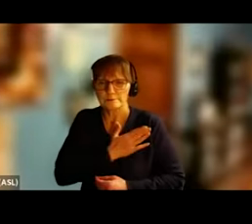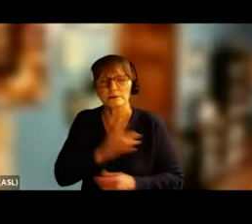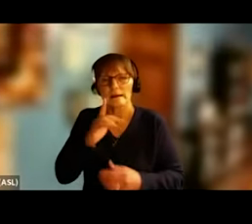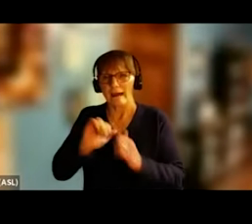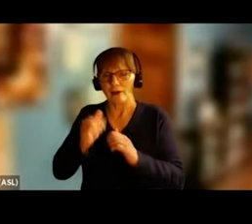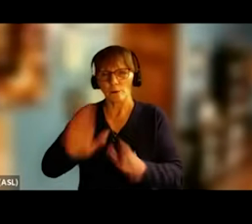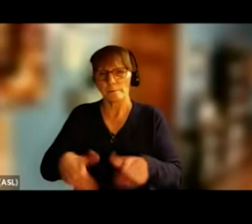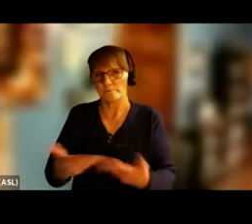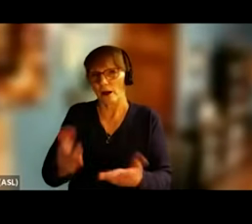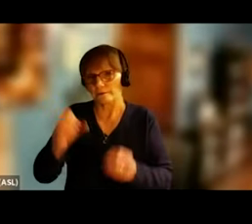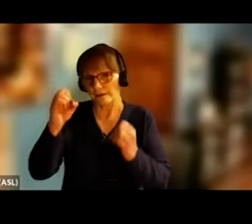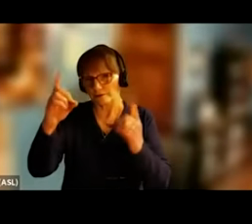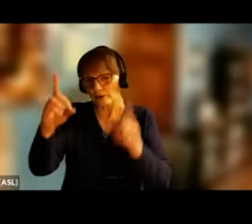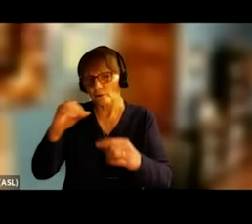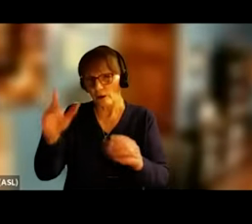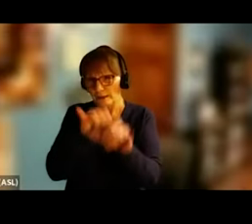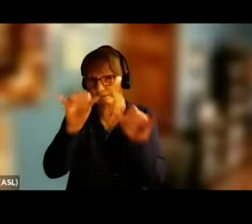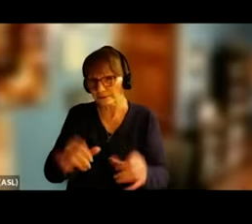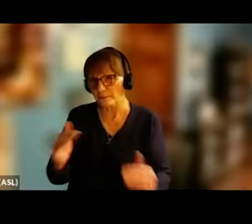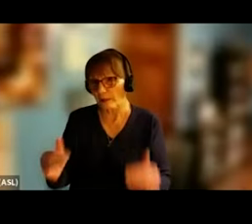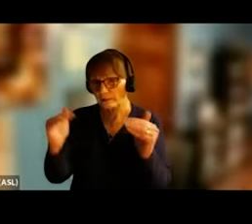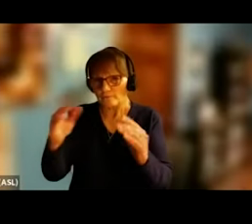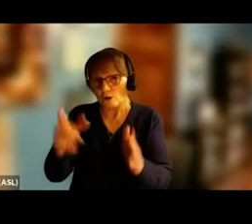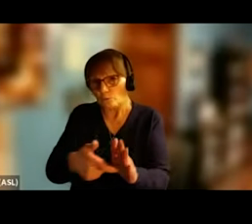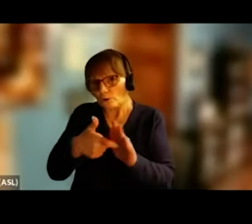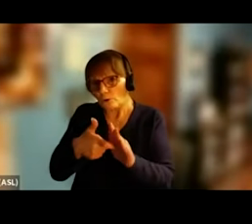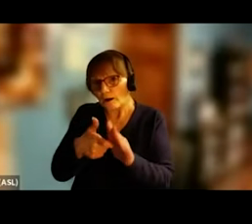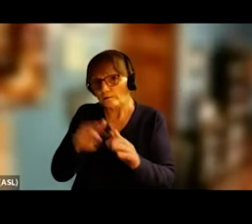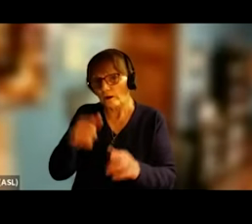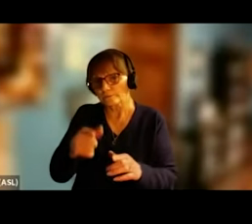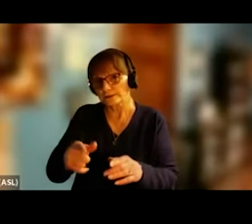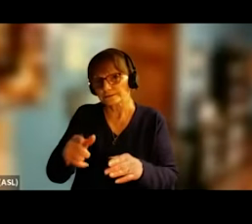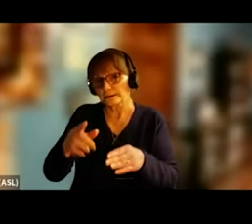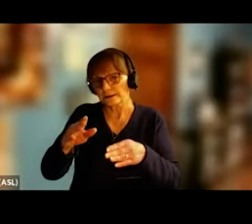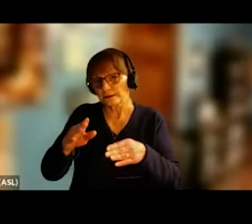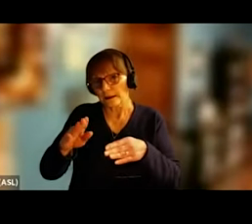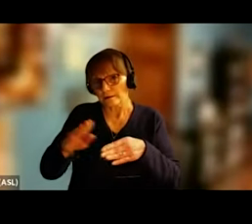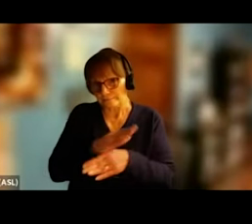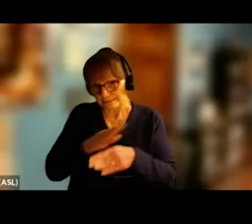And then how do we on a system level require that of these facilities to say "This is discrimination.